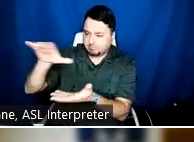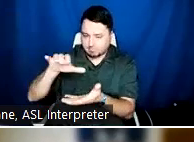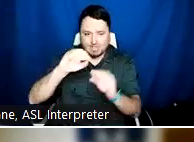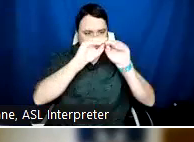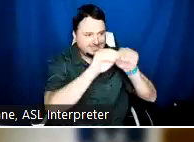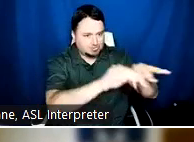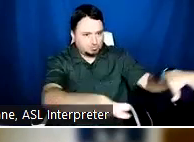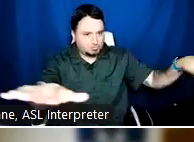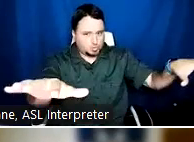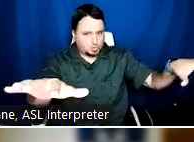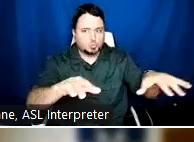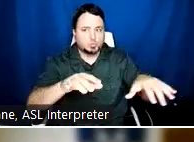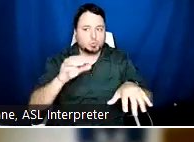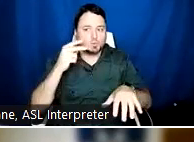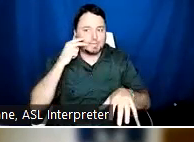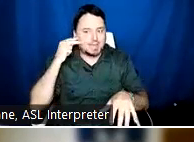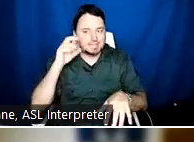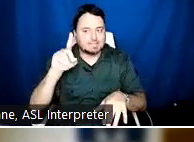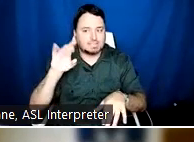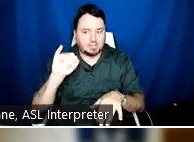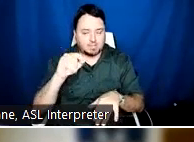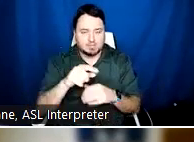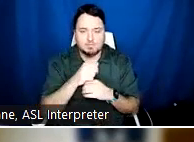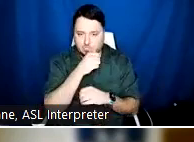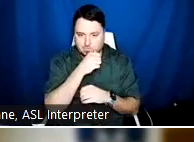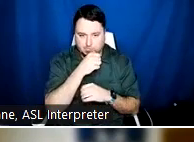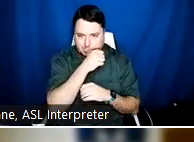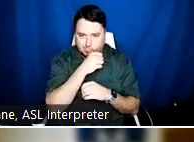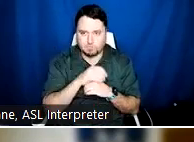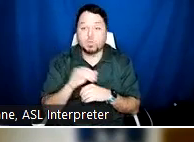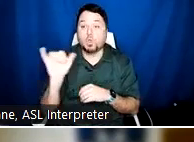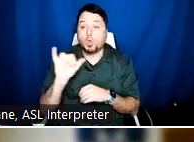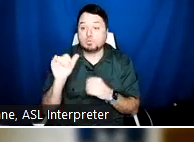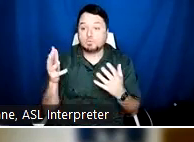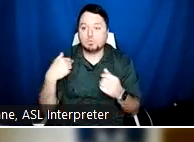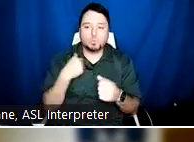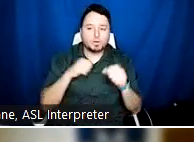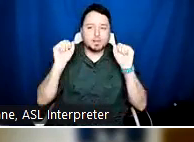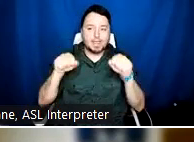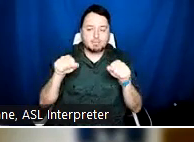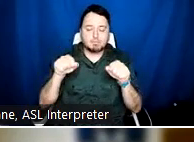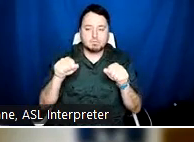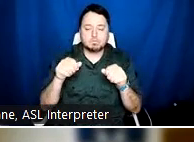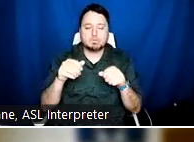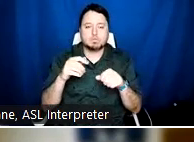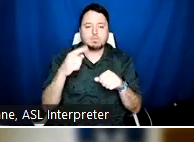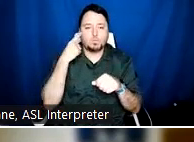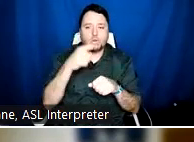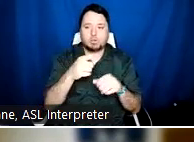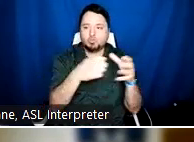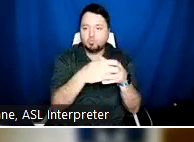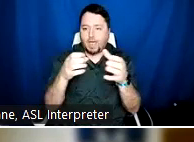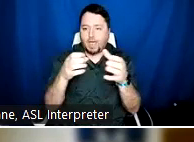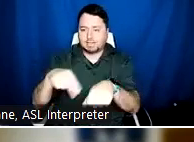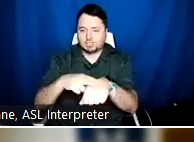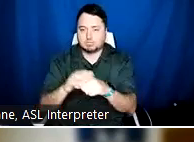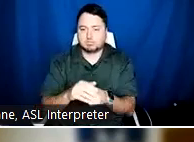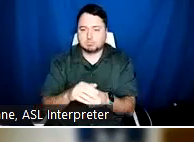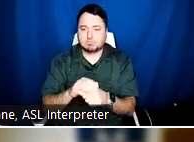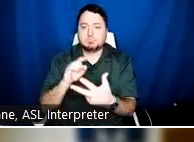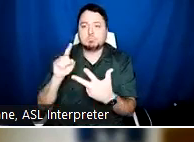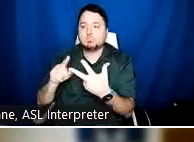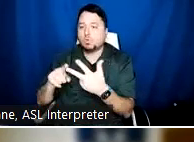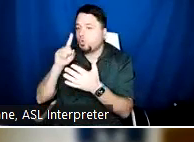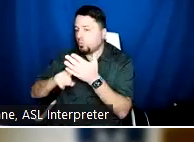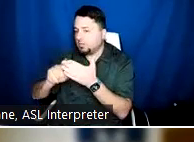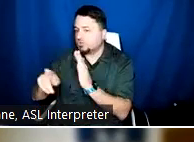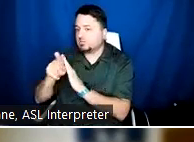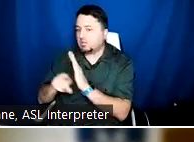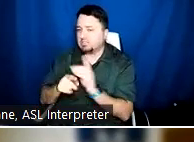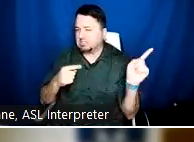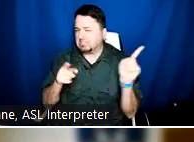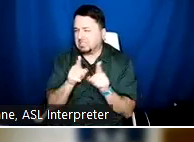to native CDFIs and then the research policy just as Christy had mentioned with ONAC, it is